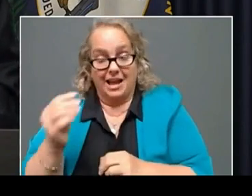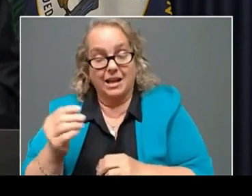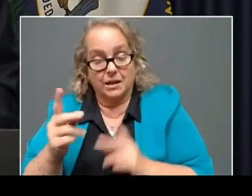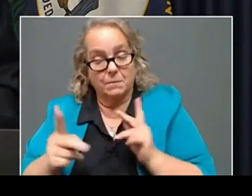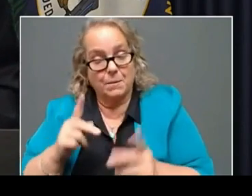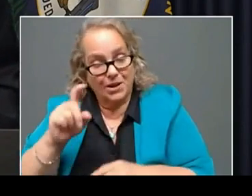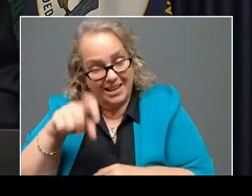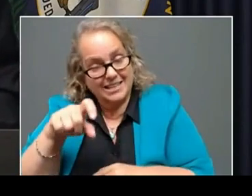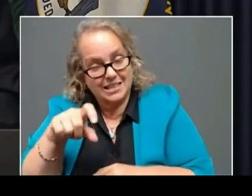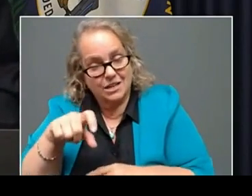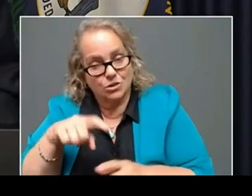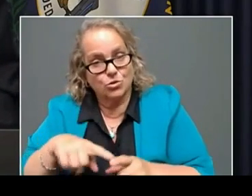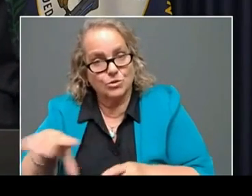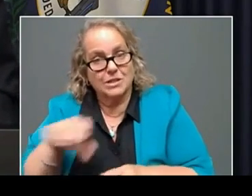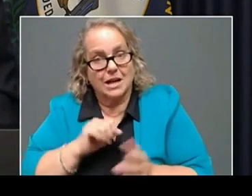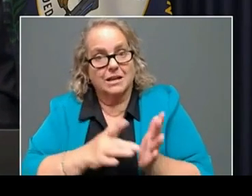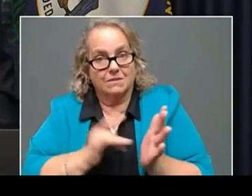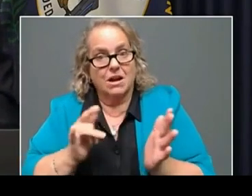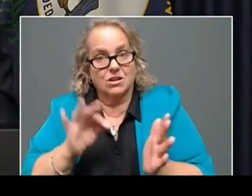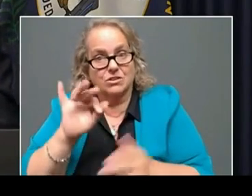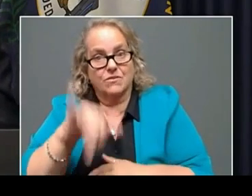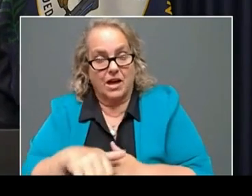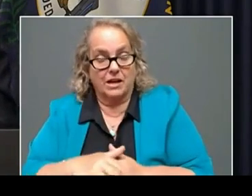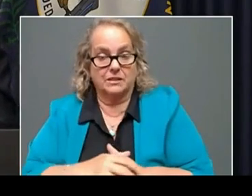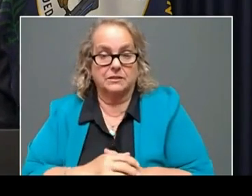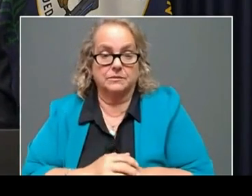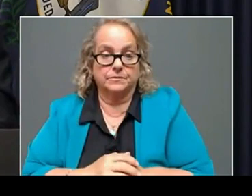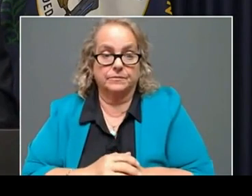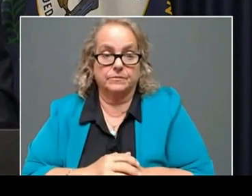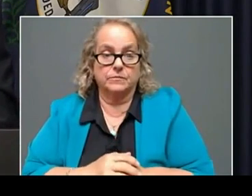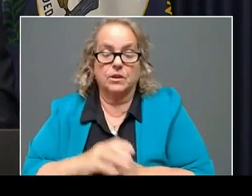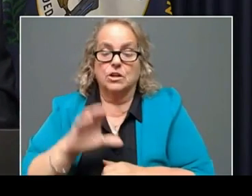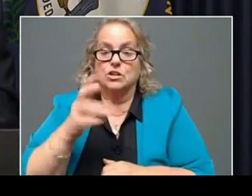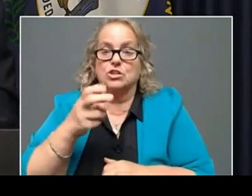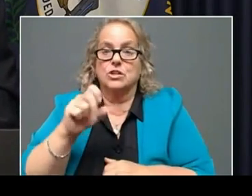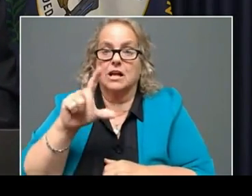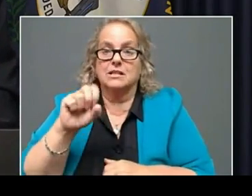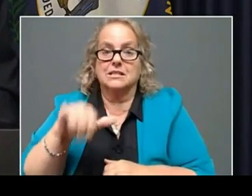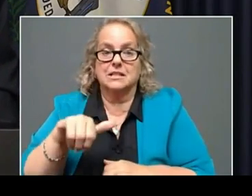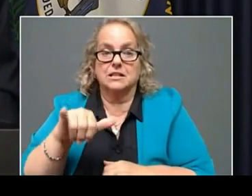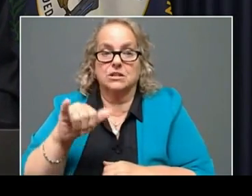take advantage of that. Chelsea jones. Did we lose Chelsea? I think we did